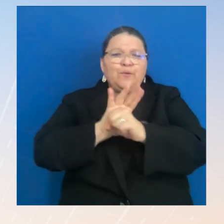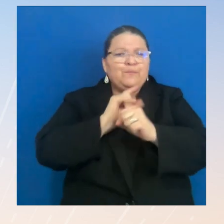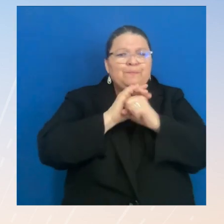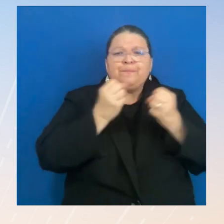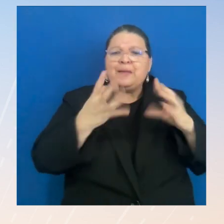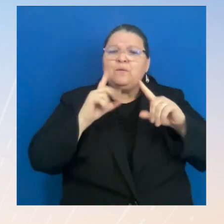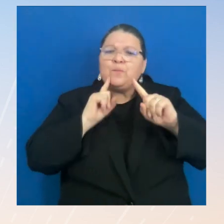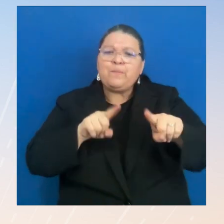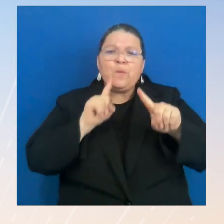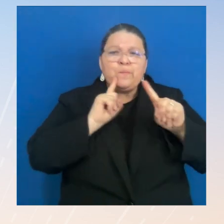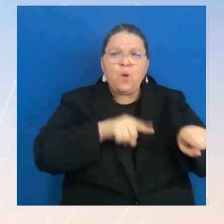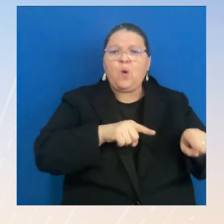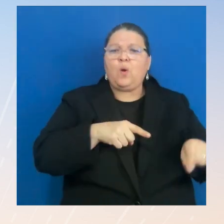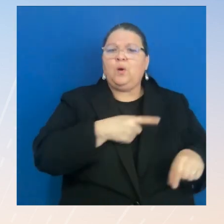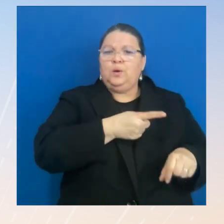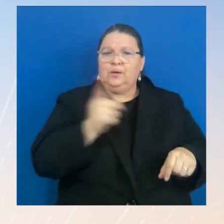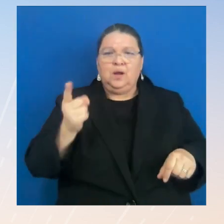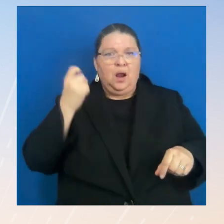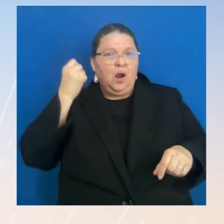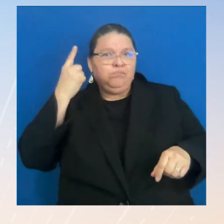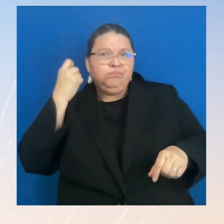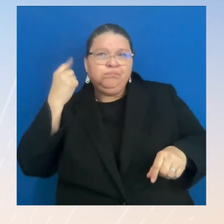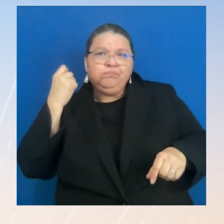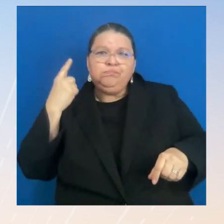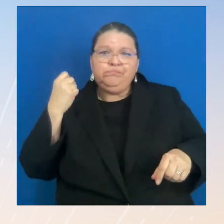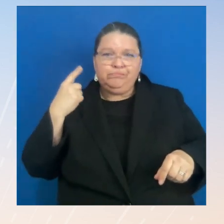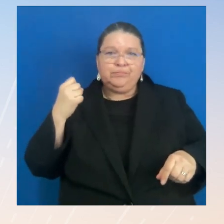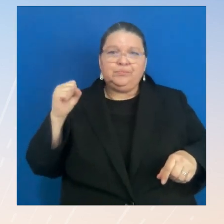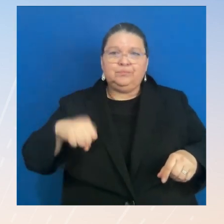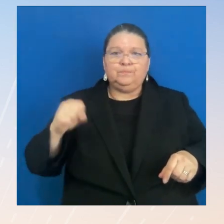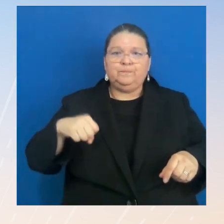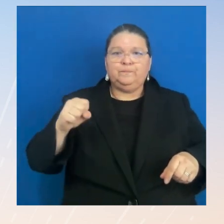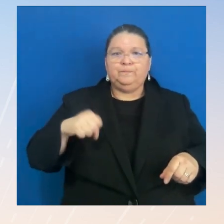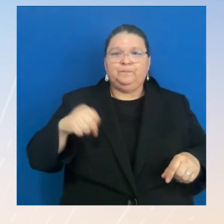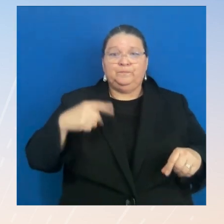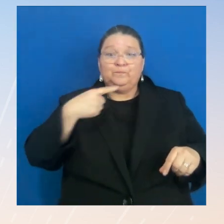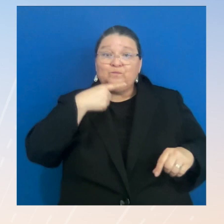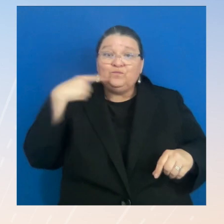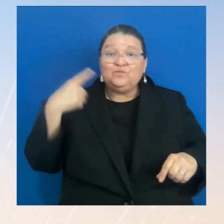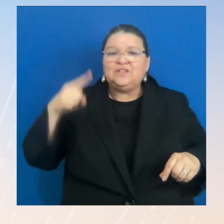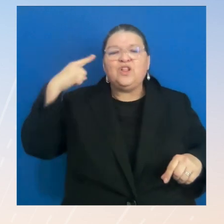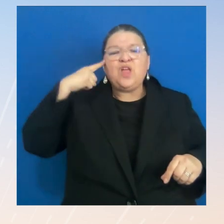They did not expect their military to not make as much progress as they have made.